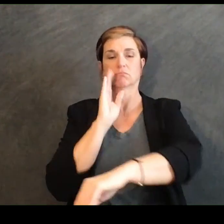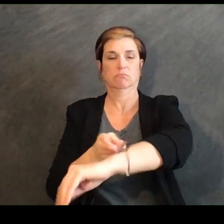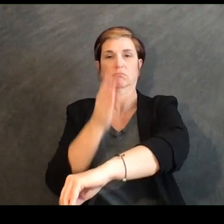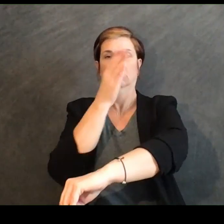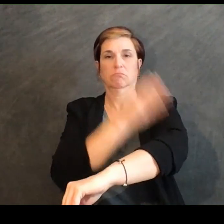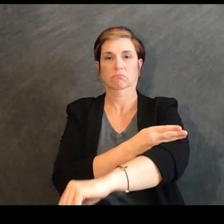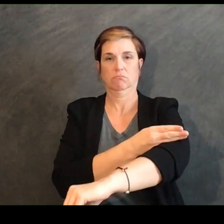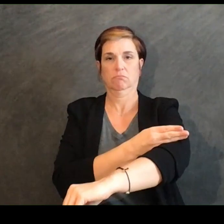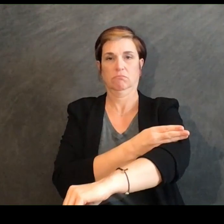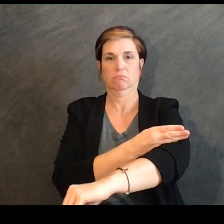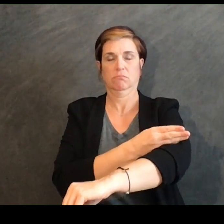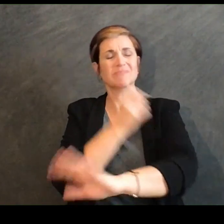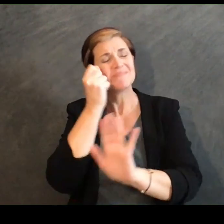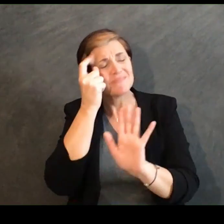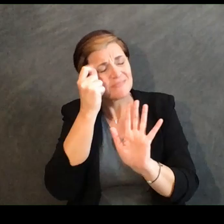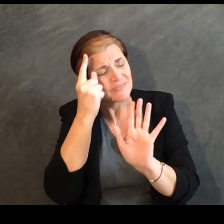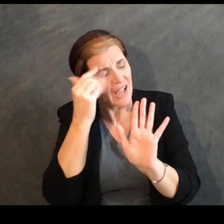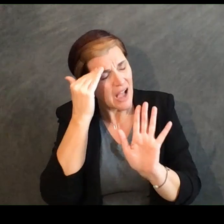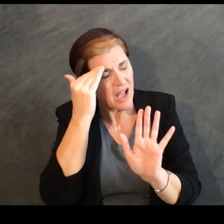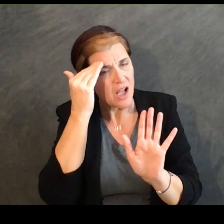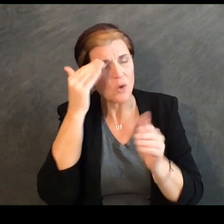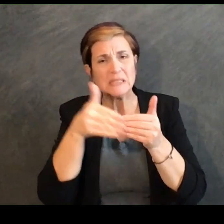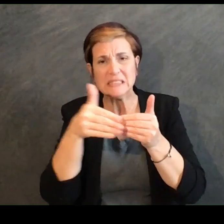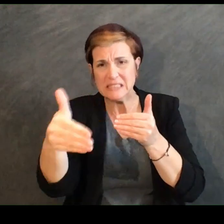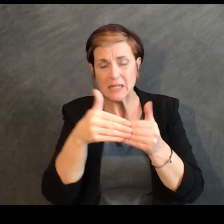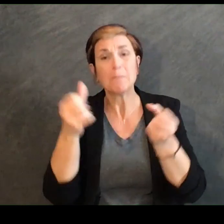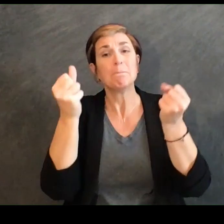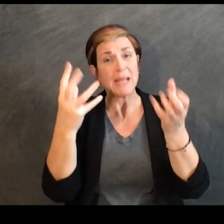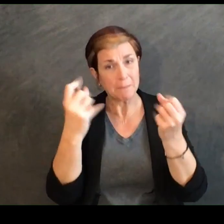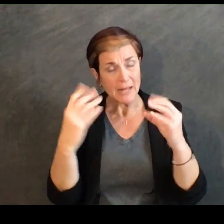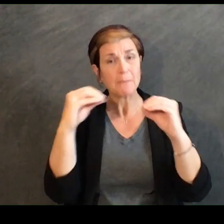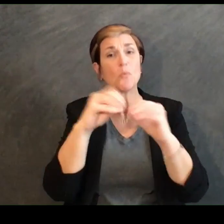long way to go there will be many more cases but we'll take care of that and